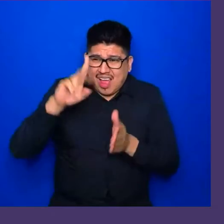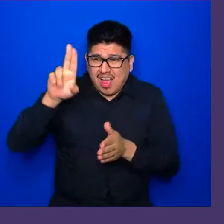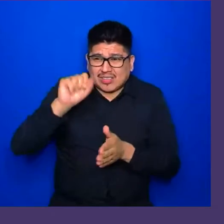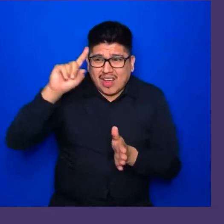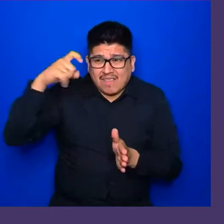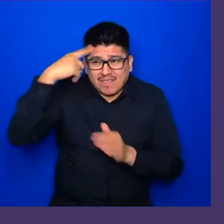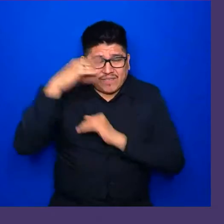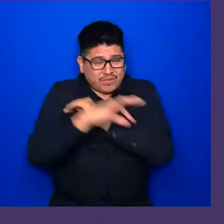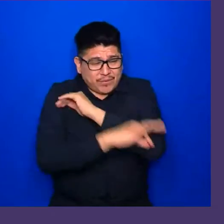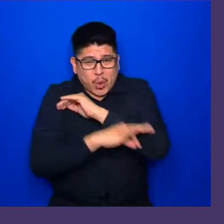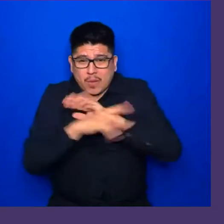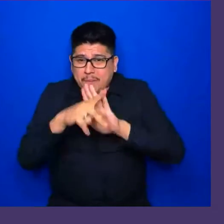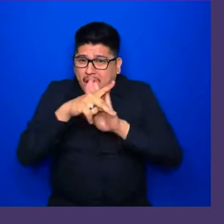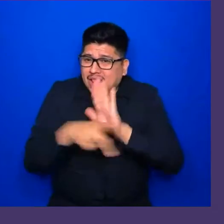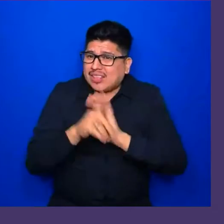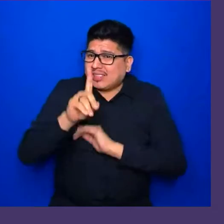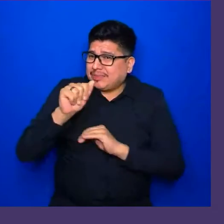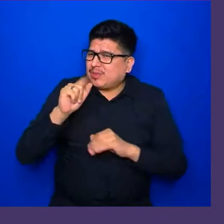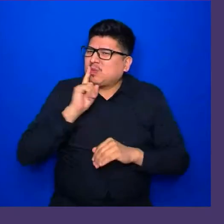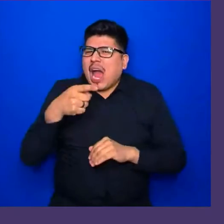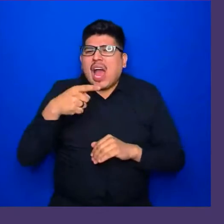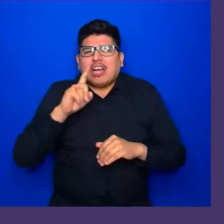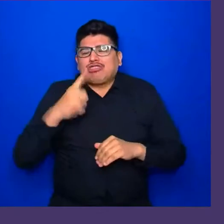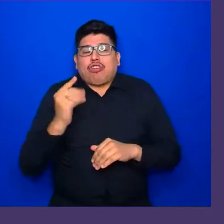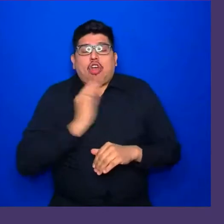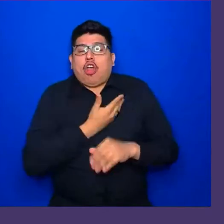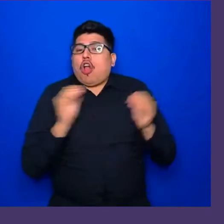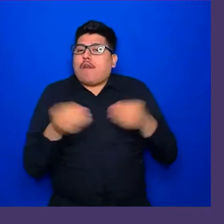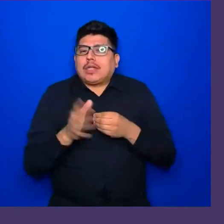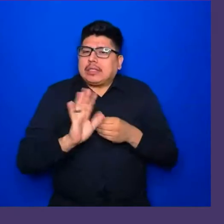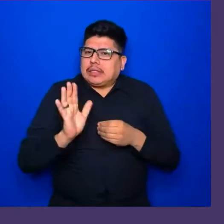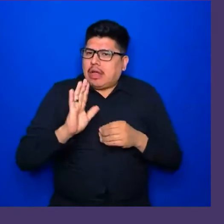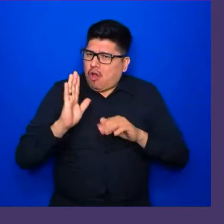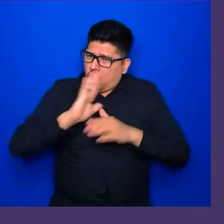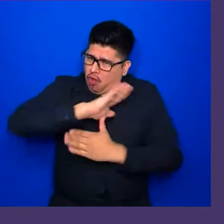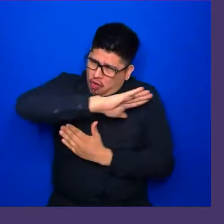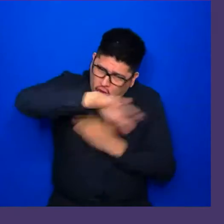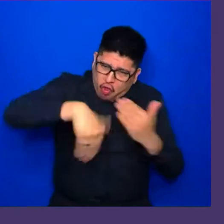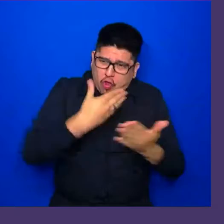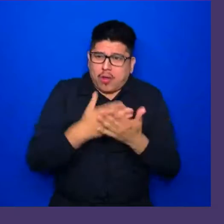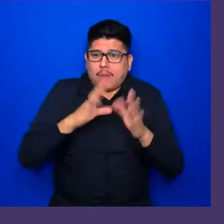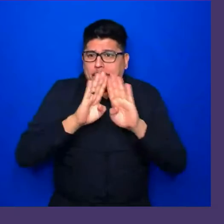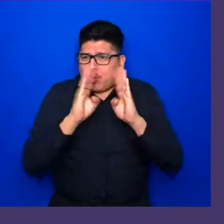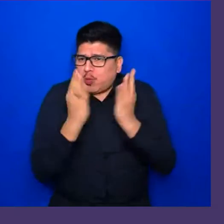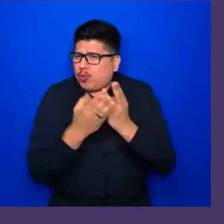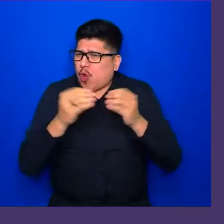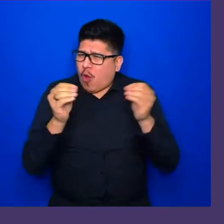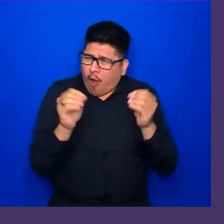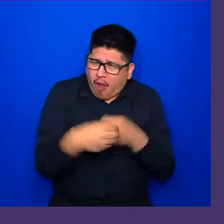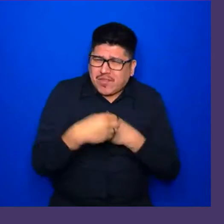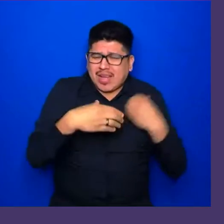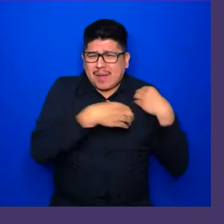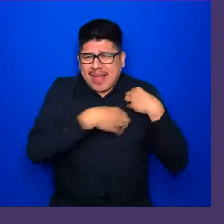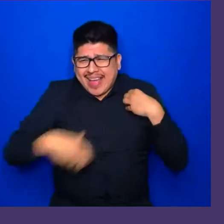It should be every single bureau, and office, and embassy across the state department, right? Our vision is everyone should be taking